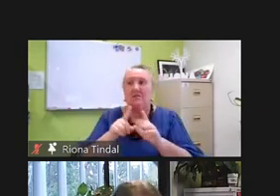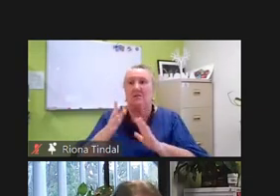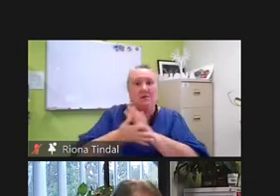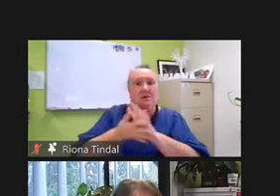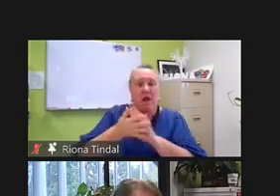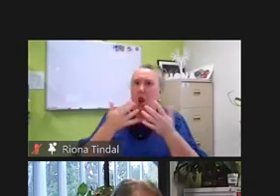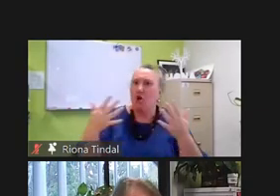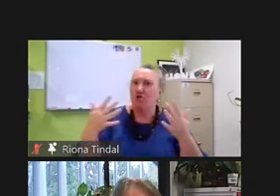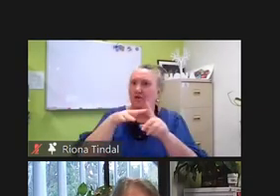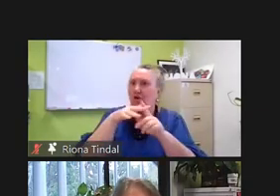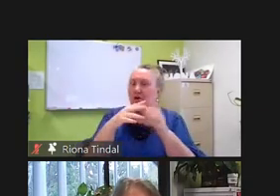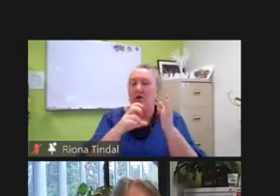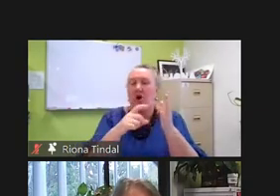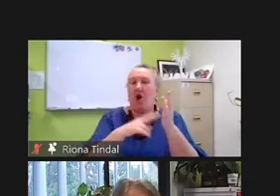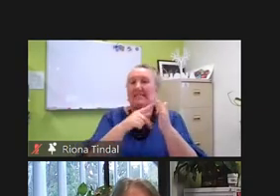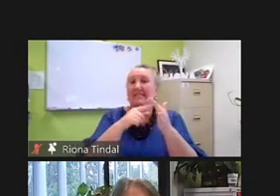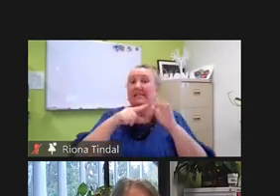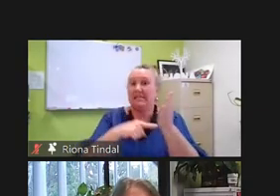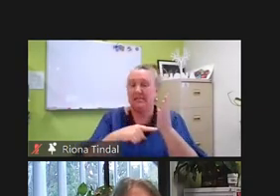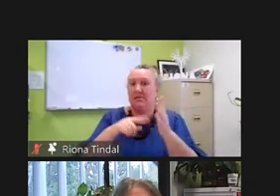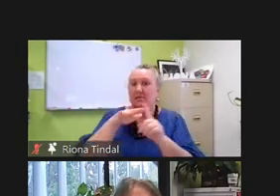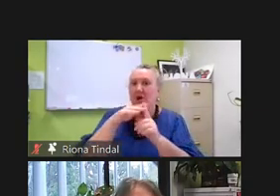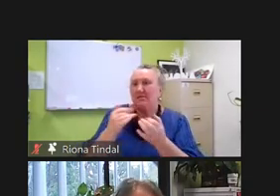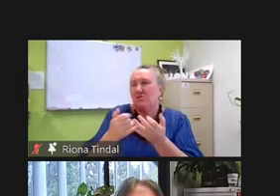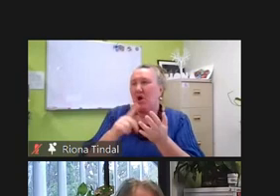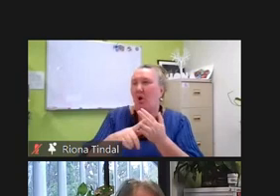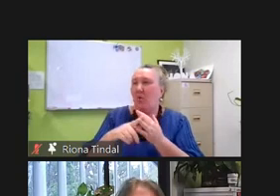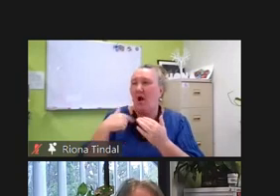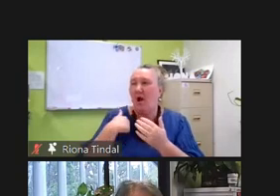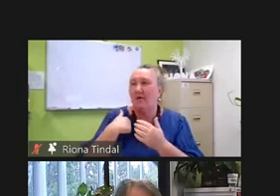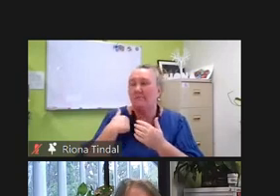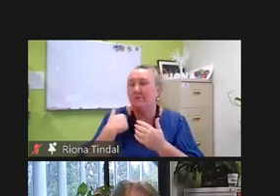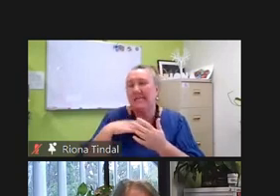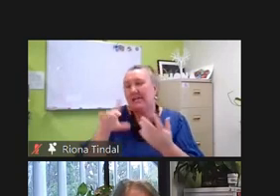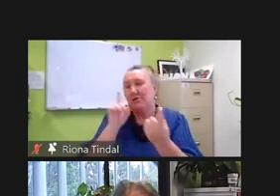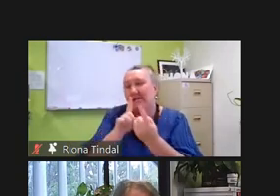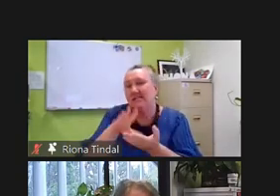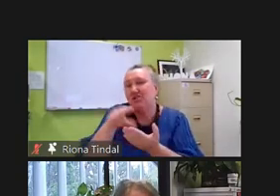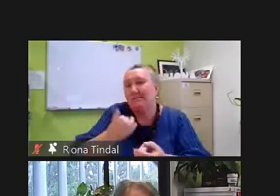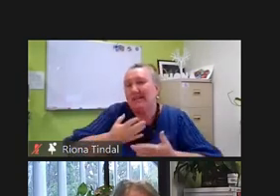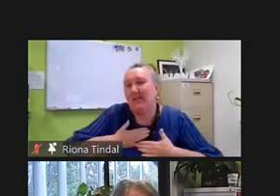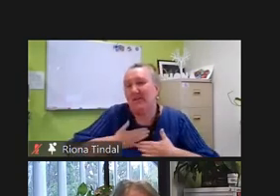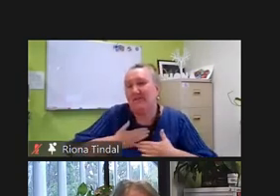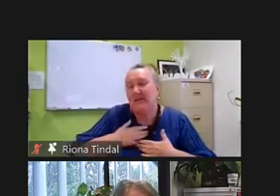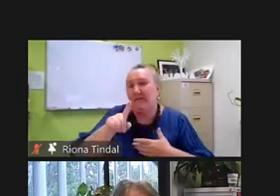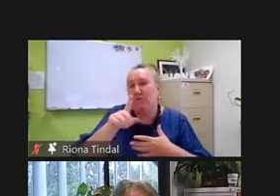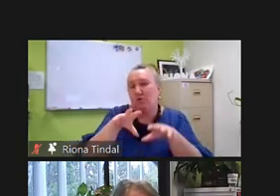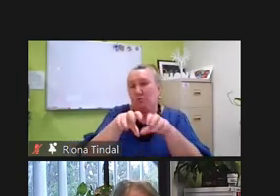itself. I mean Auslan is more visual, and it requires them a lot of context. I think the